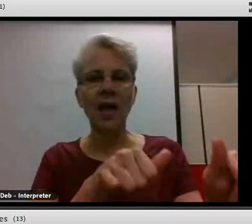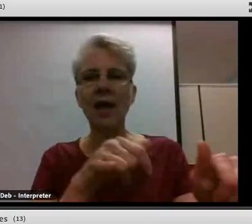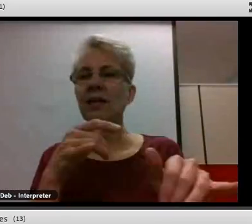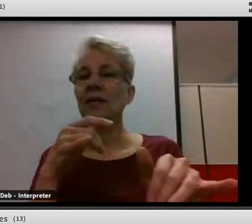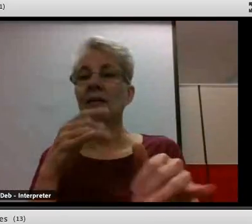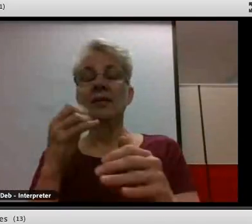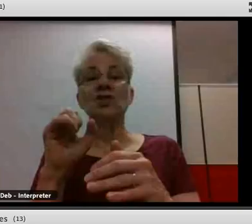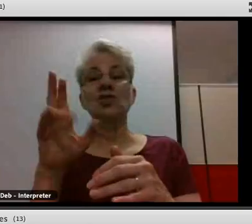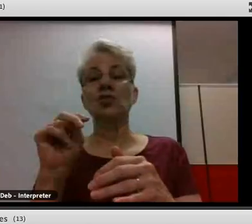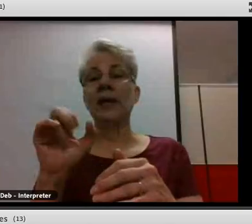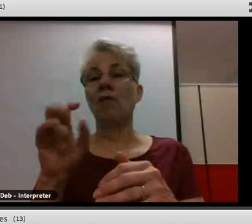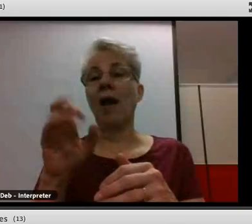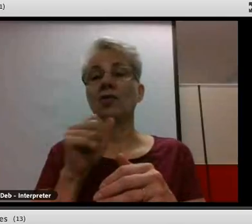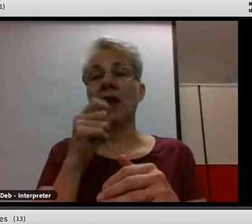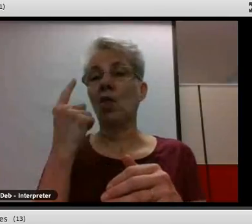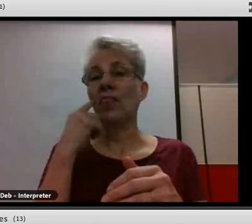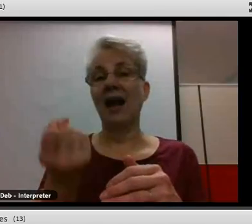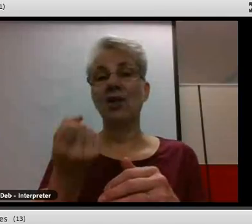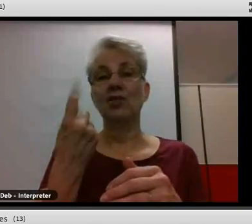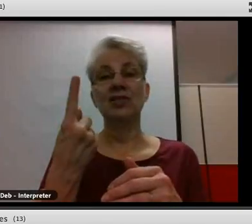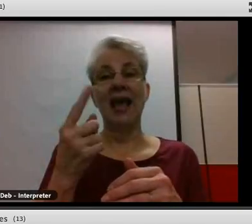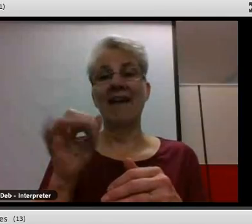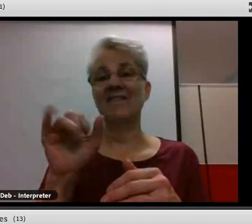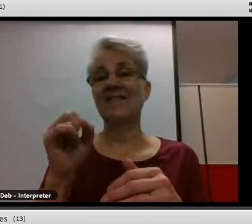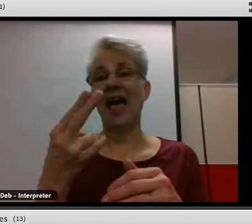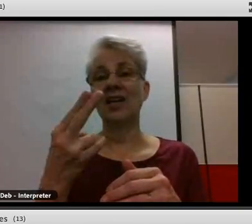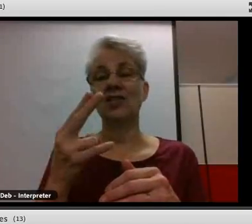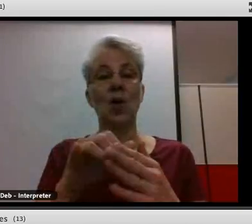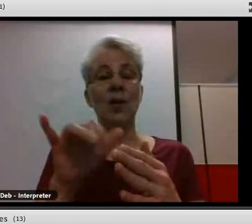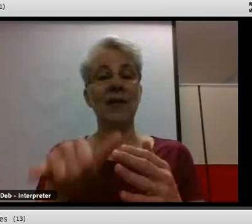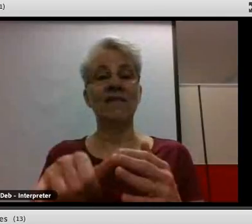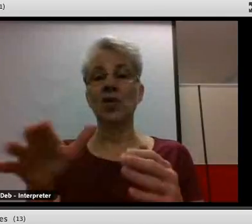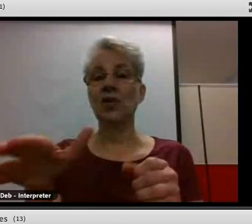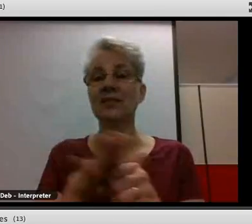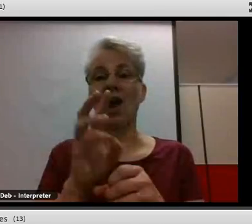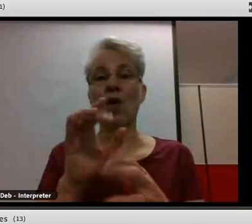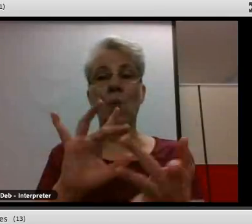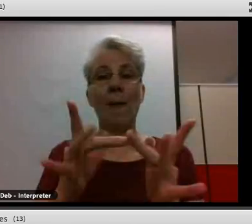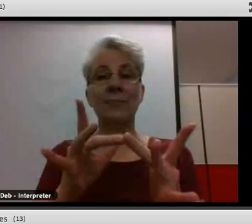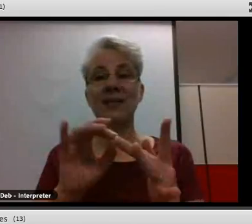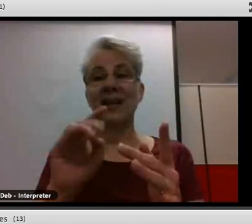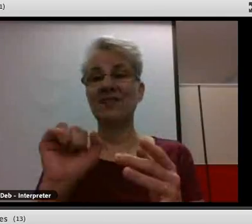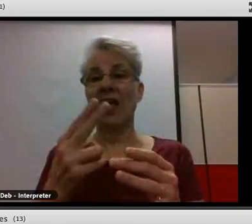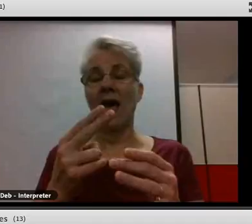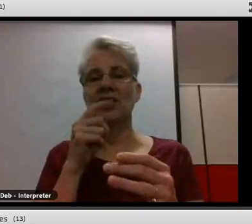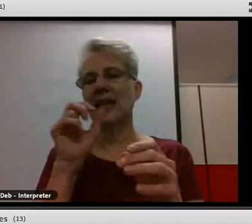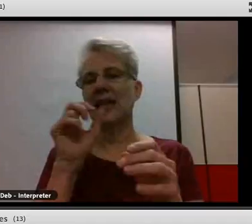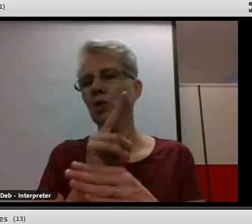And if you want to, as we go along, if I ask questions,